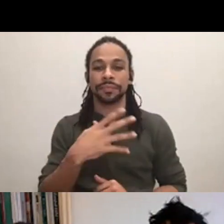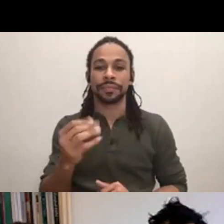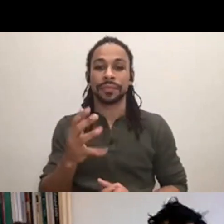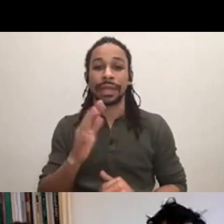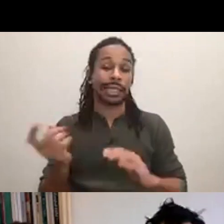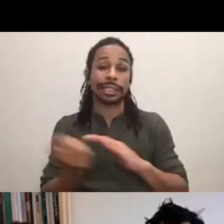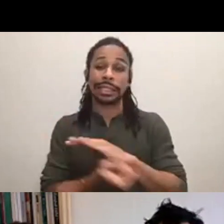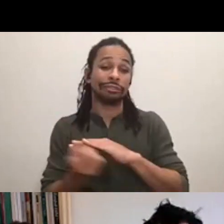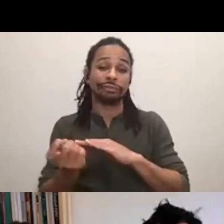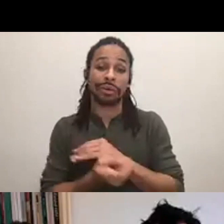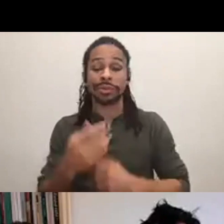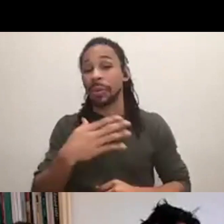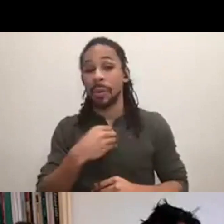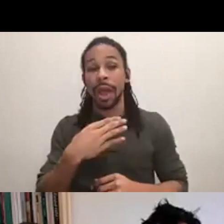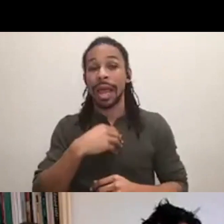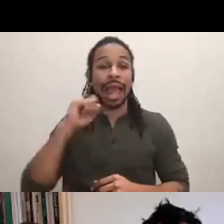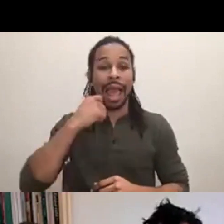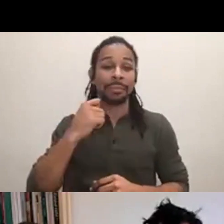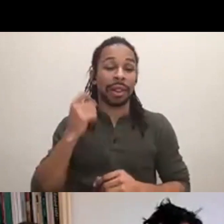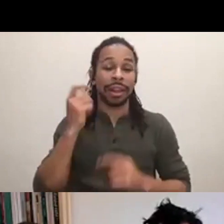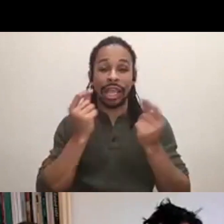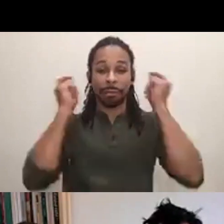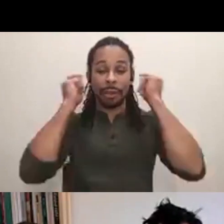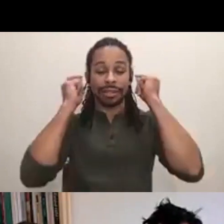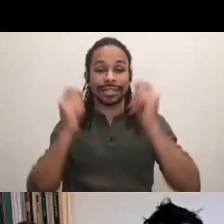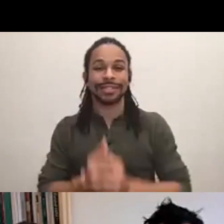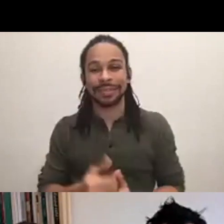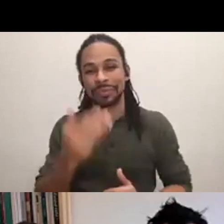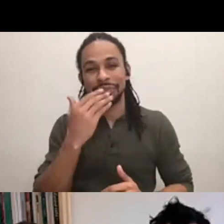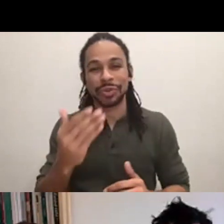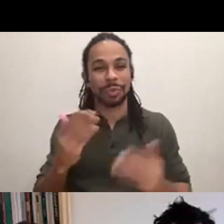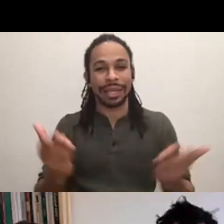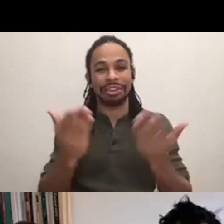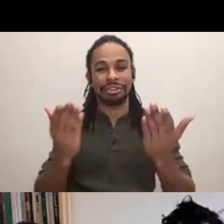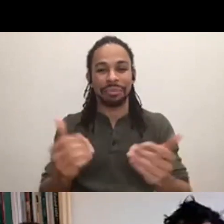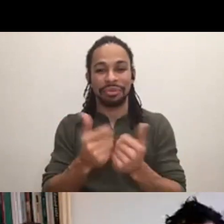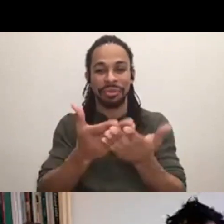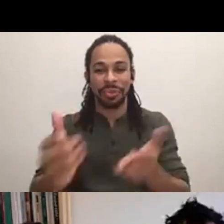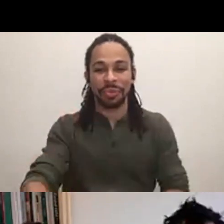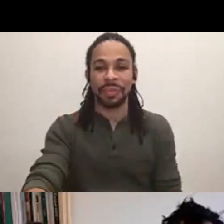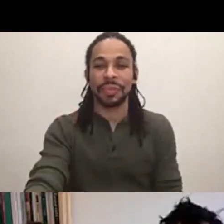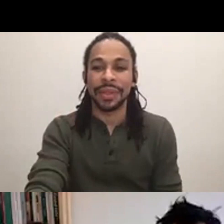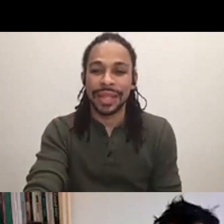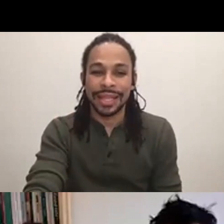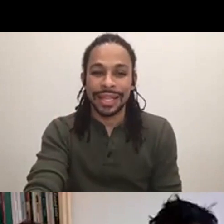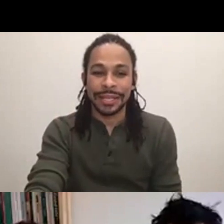Apple earbuds. Good to be here. >> Hi I'm Lexi my pronouns are she/they and